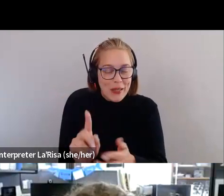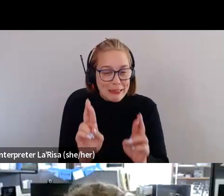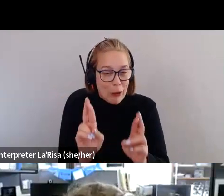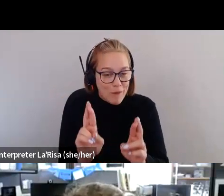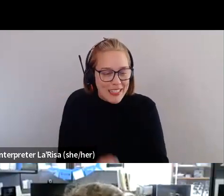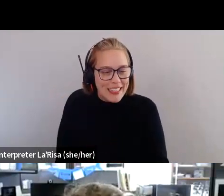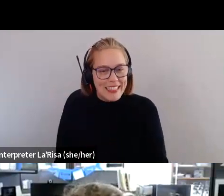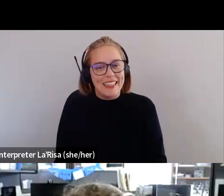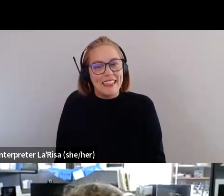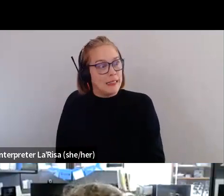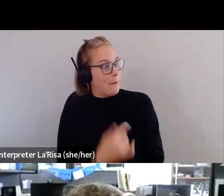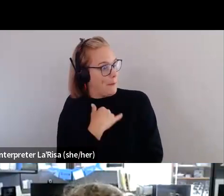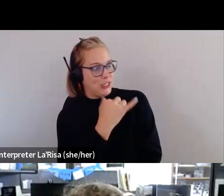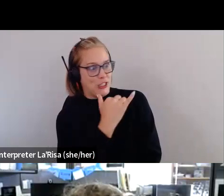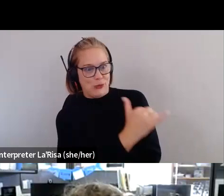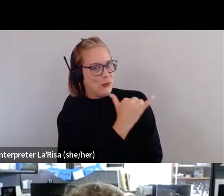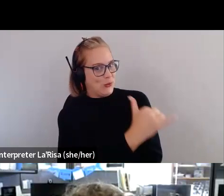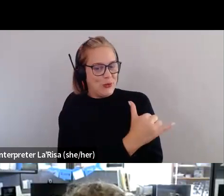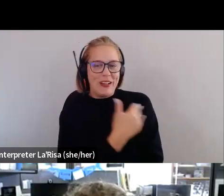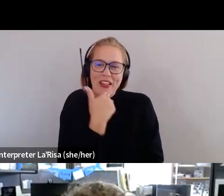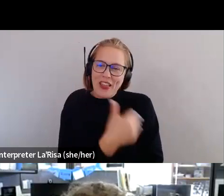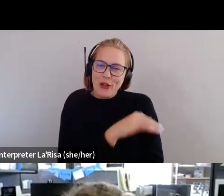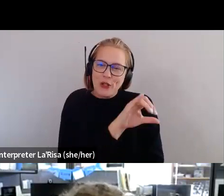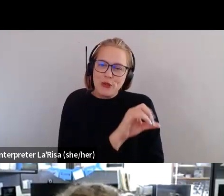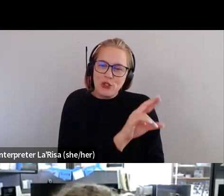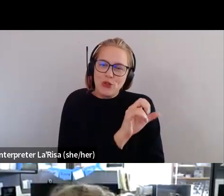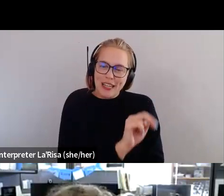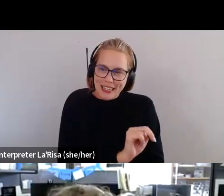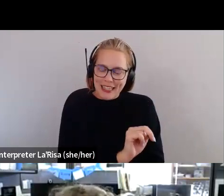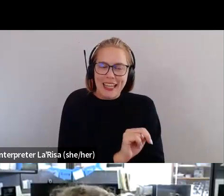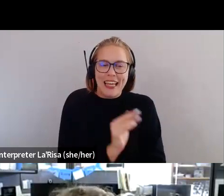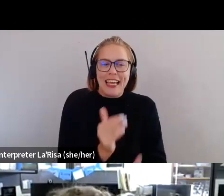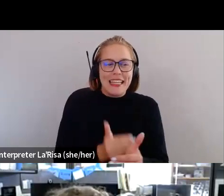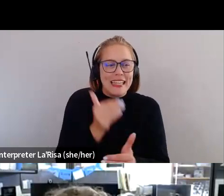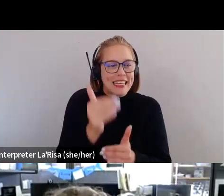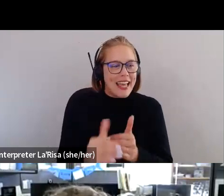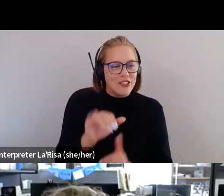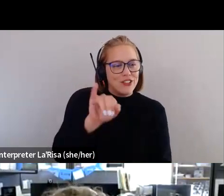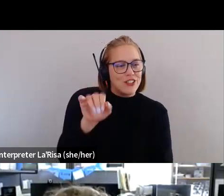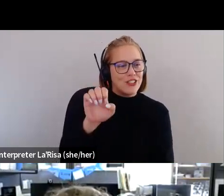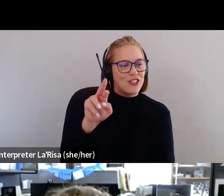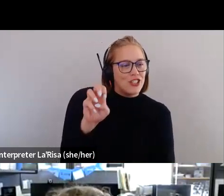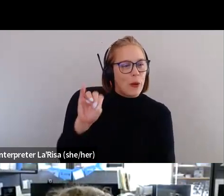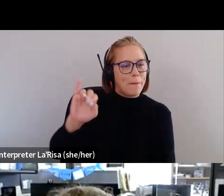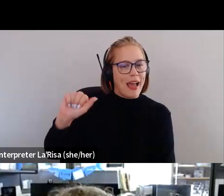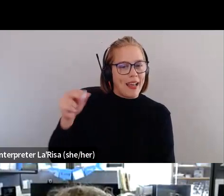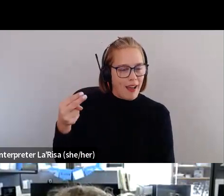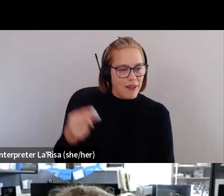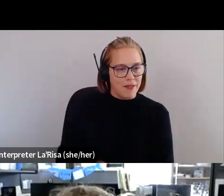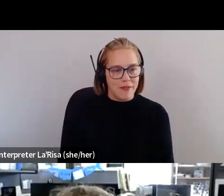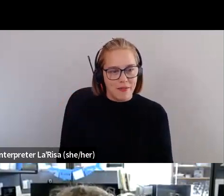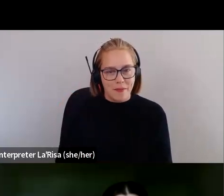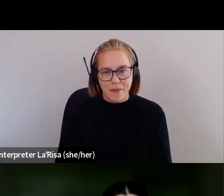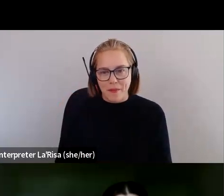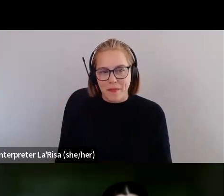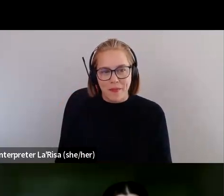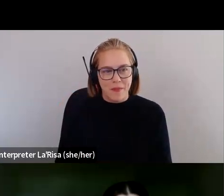love the spooky season, and I am excited to be not incredibly hot in the